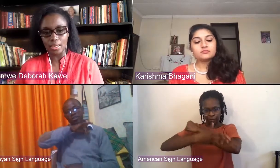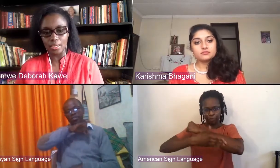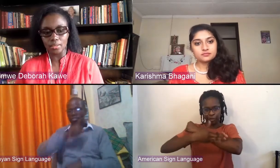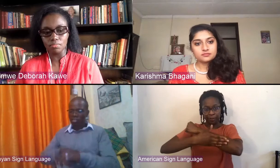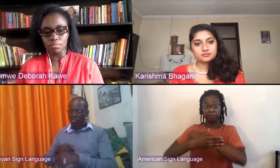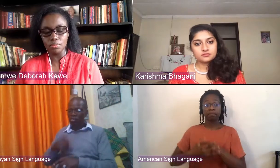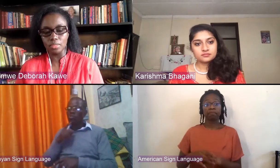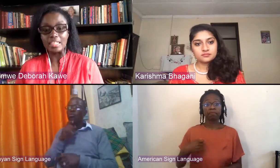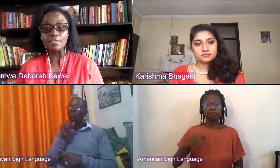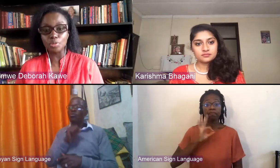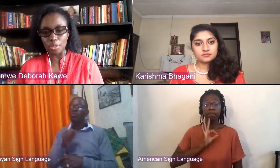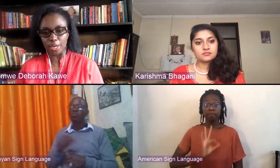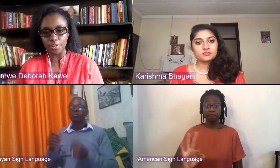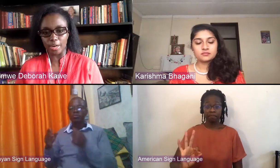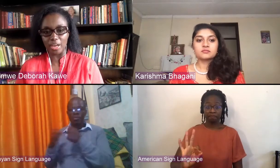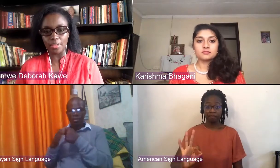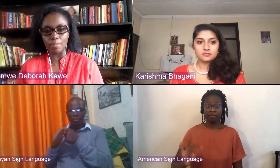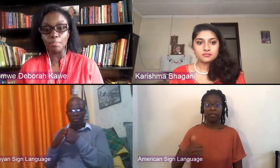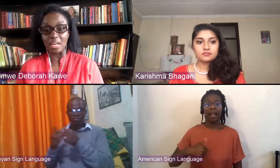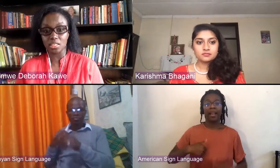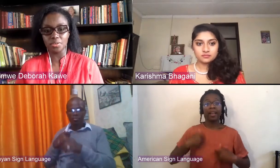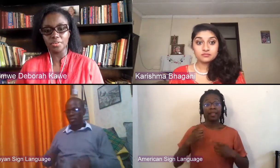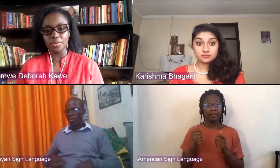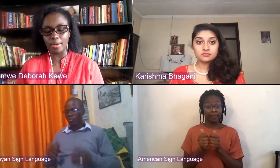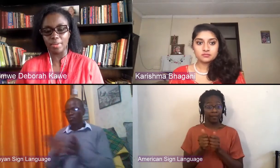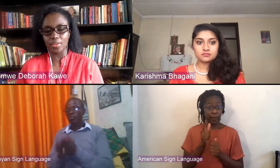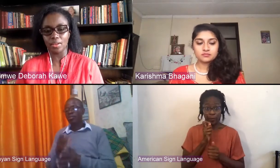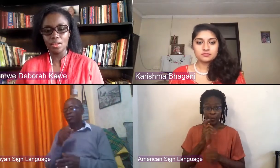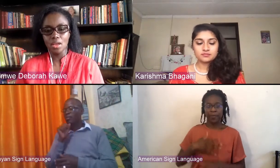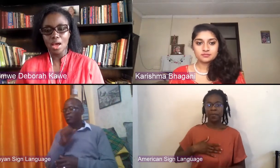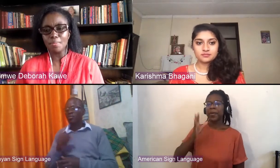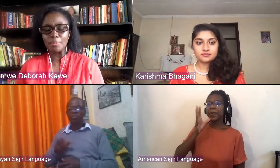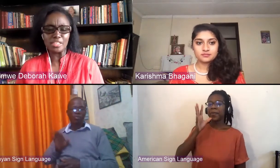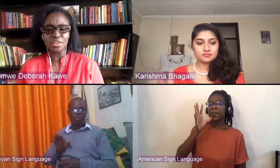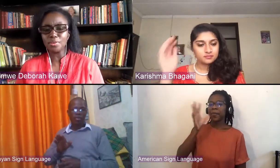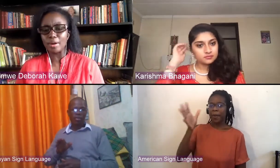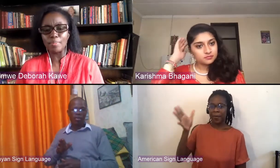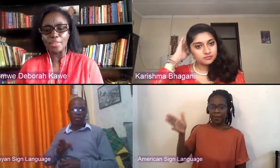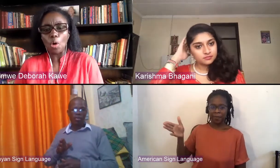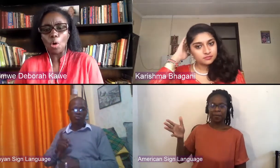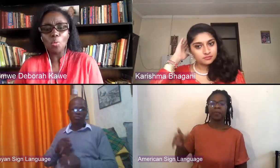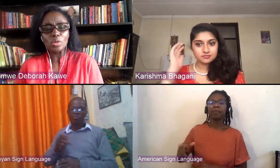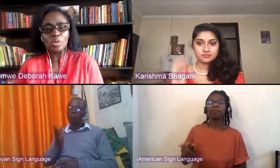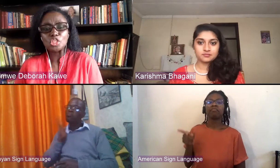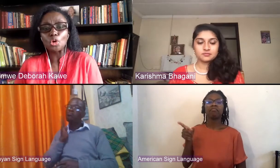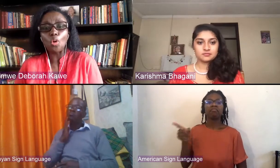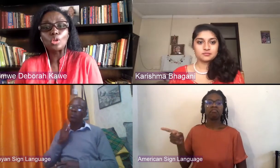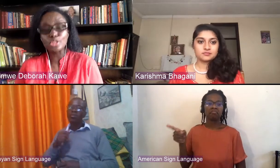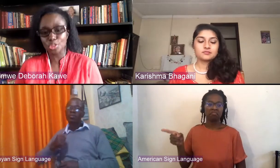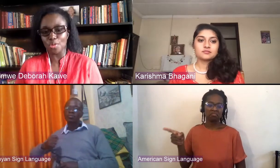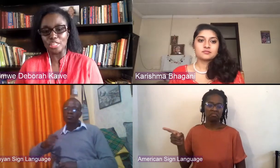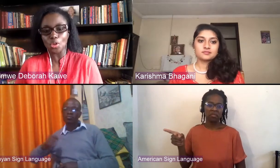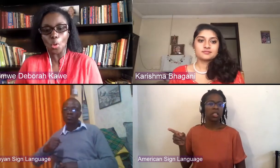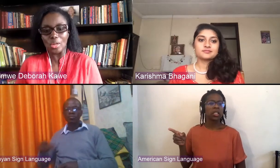I lived with my grandmother, my maternal grandmother and my maternal grandmother always told stories, always,